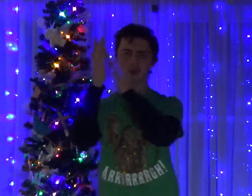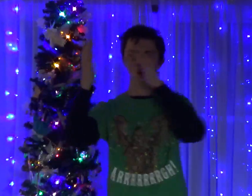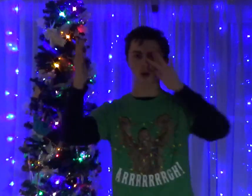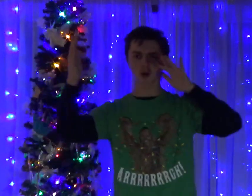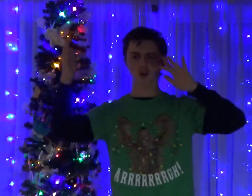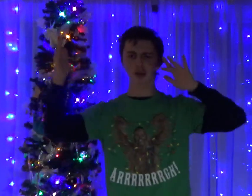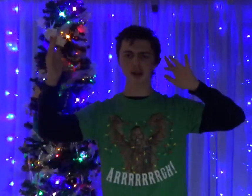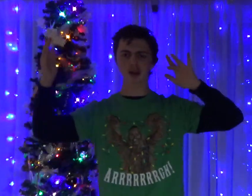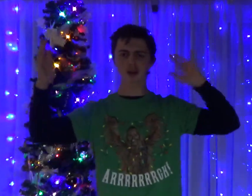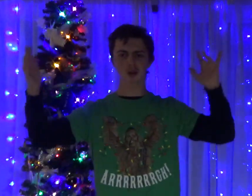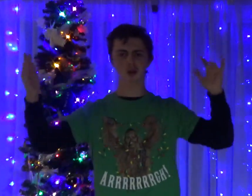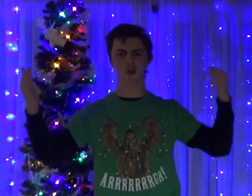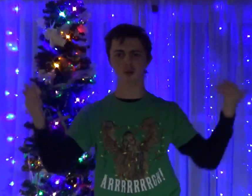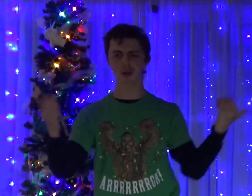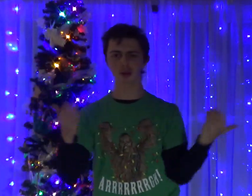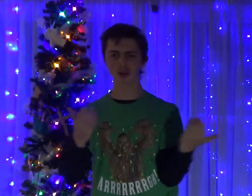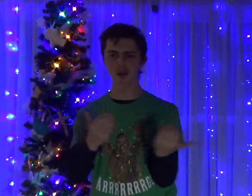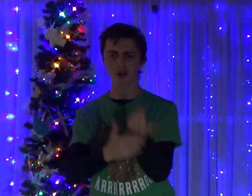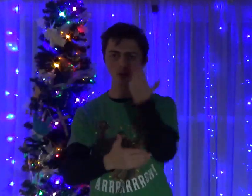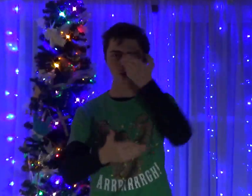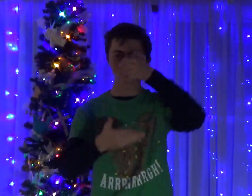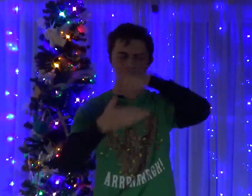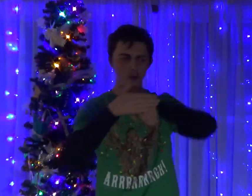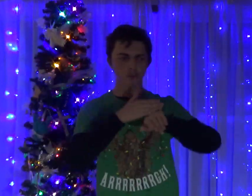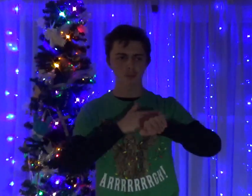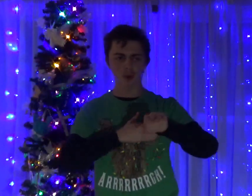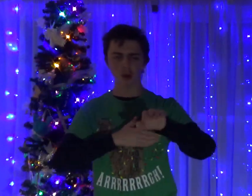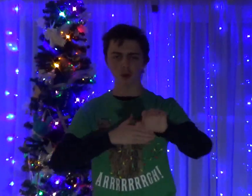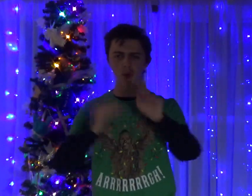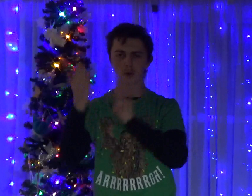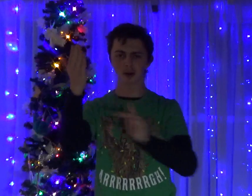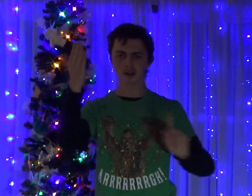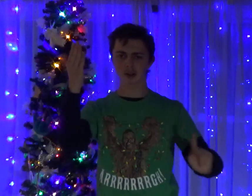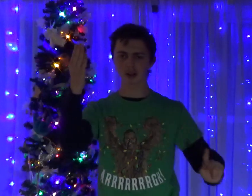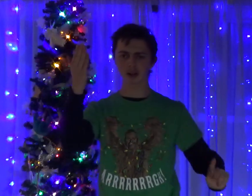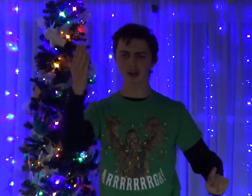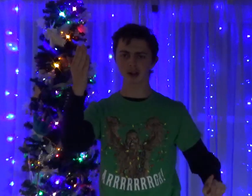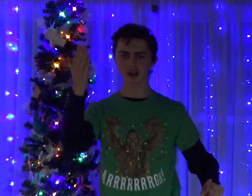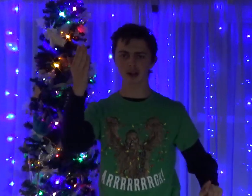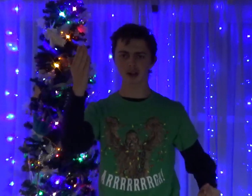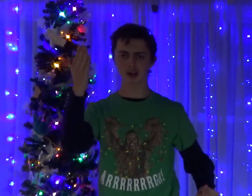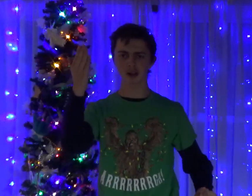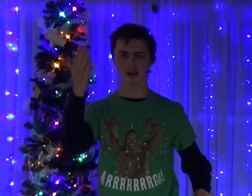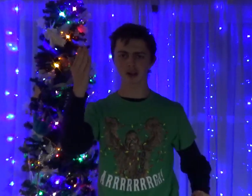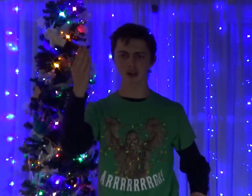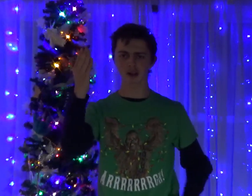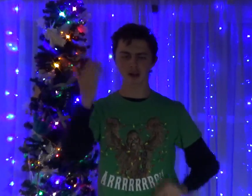Glory to the newborn King!